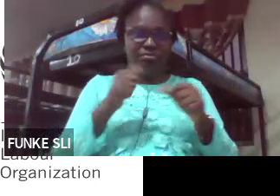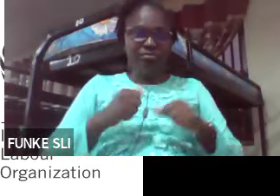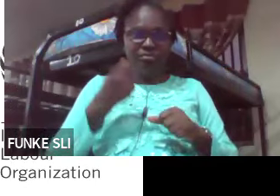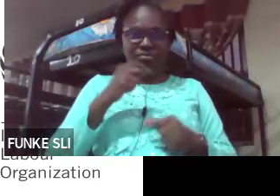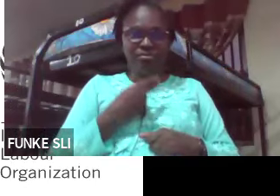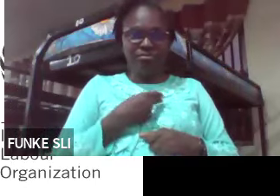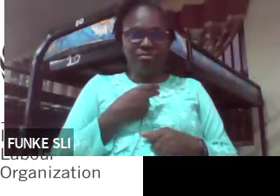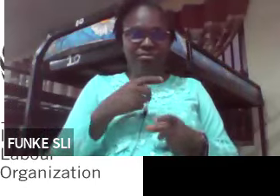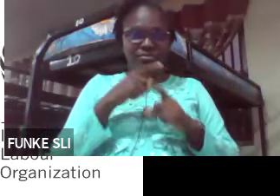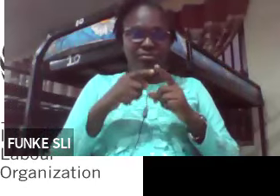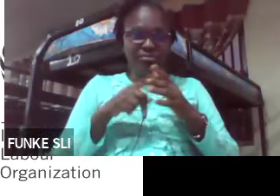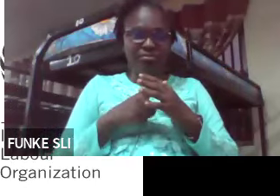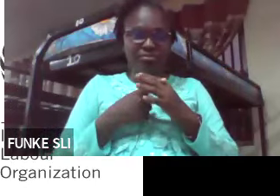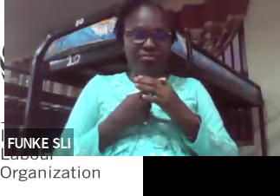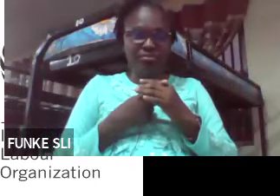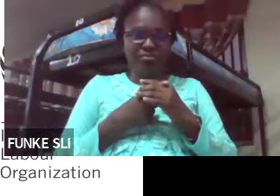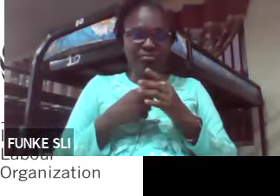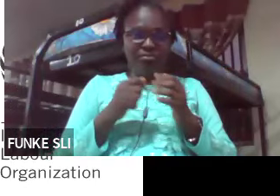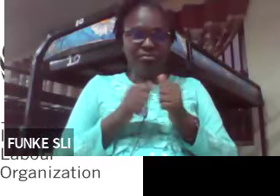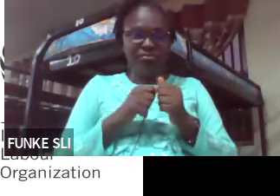Dotun Akinseinde: So we're going to start with discussing